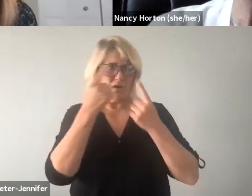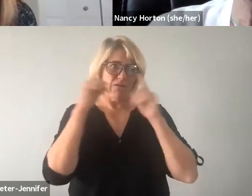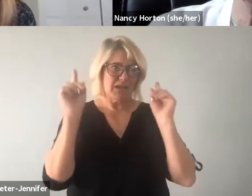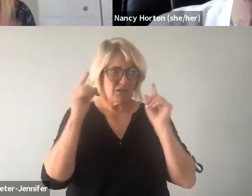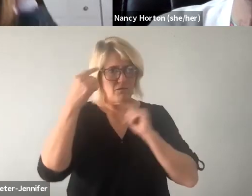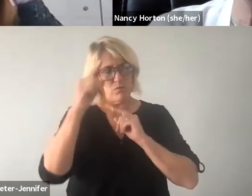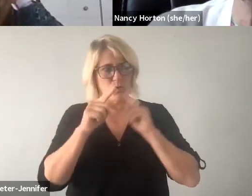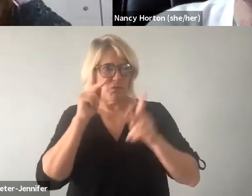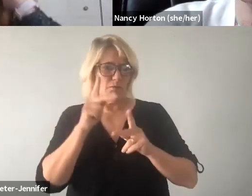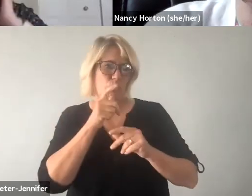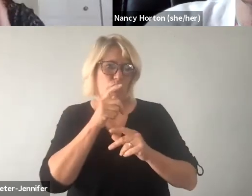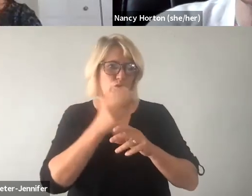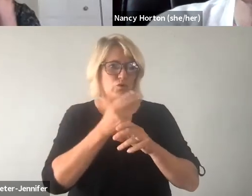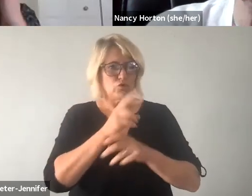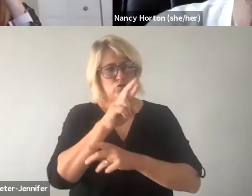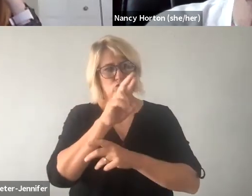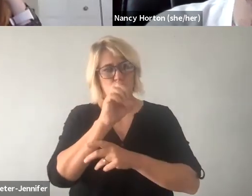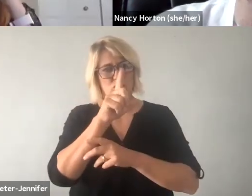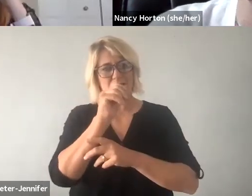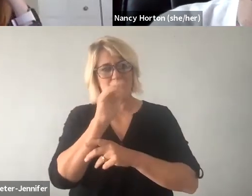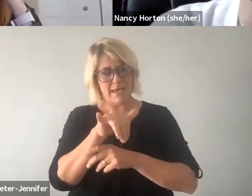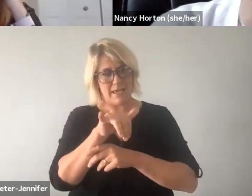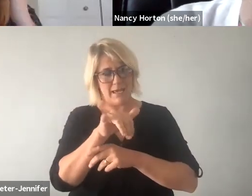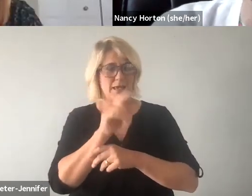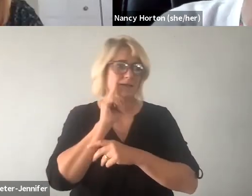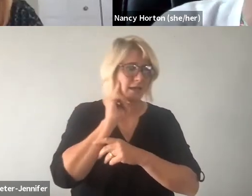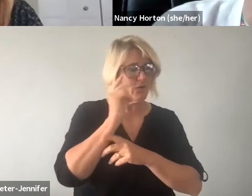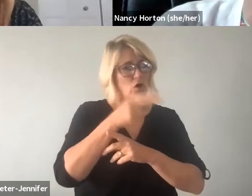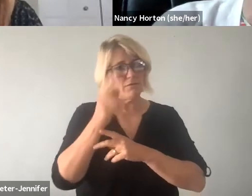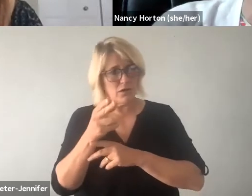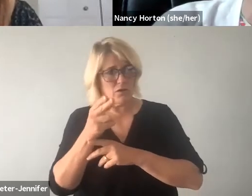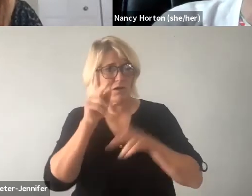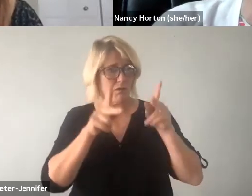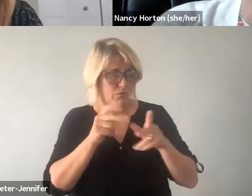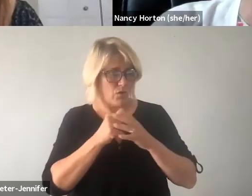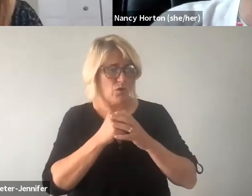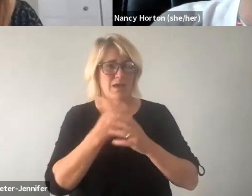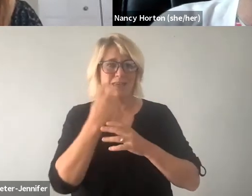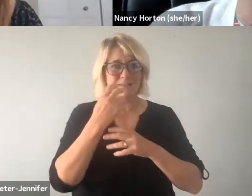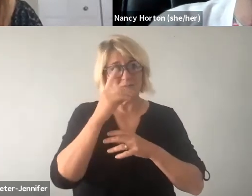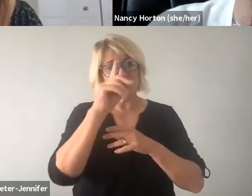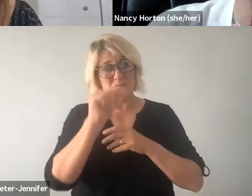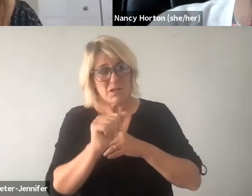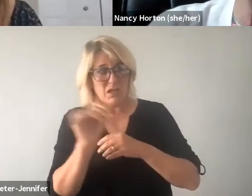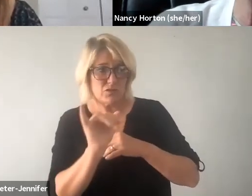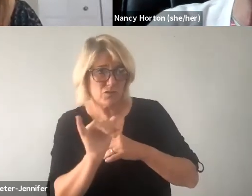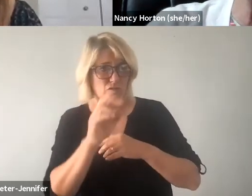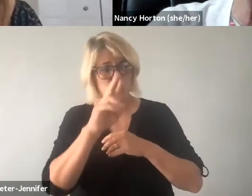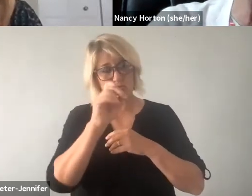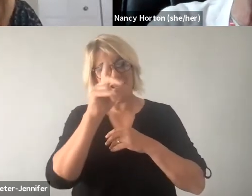really wanted to include this item about telephone systems being effective for people who use relay services,